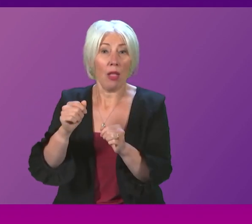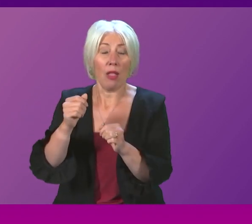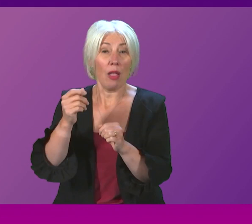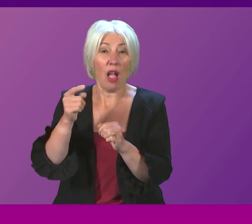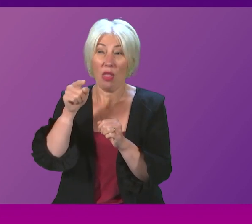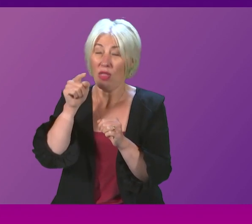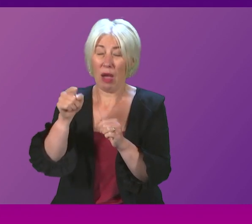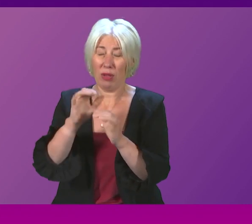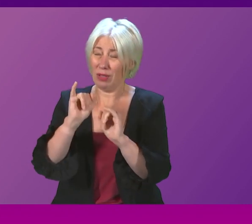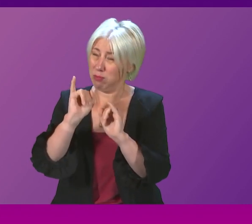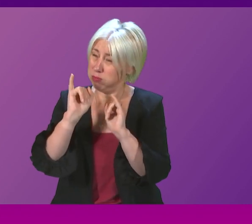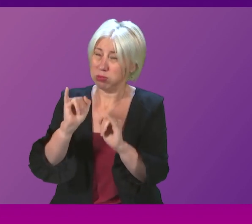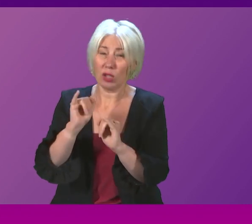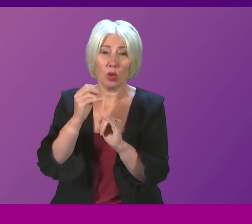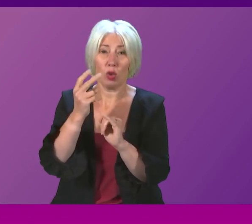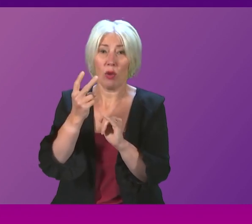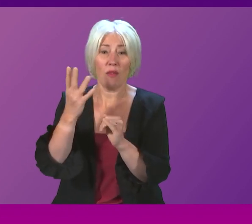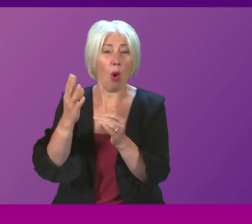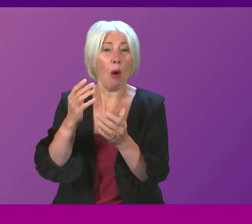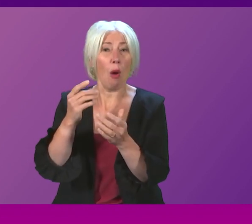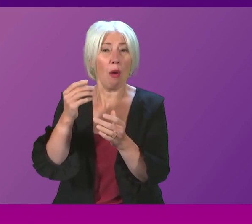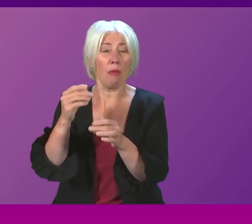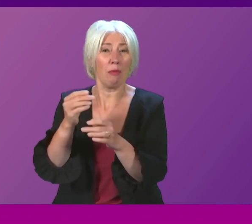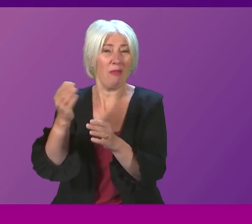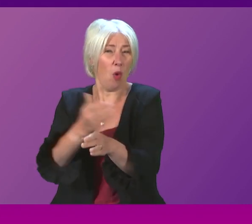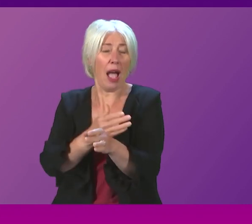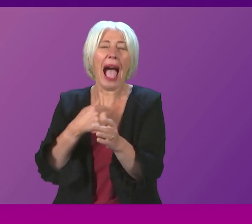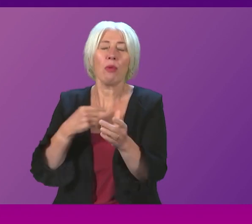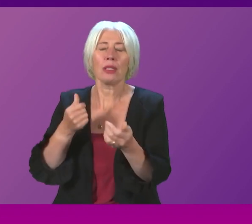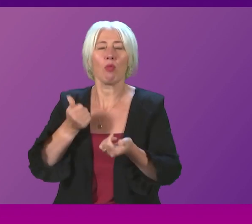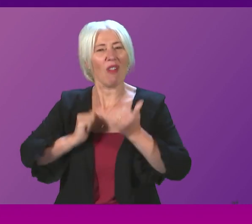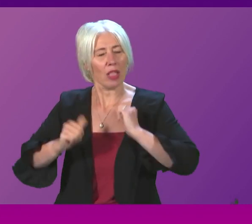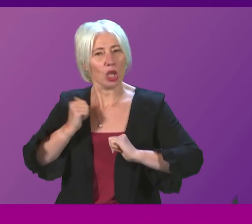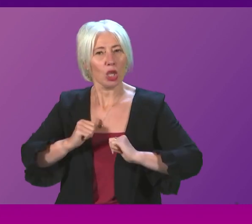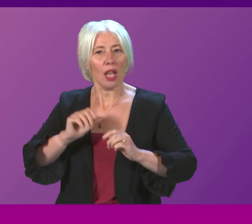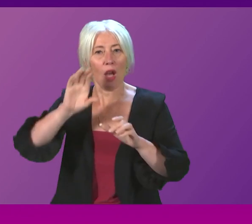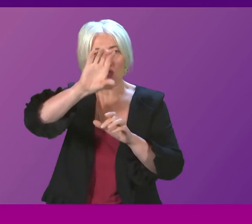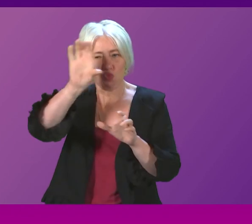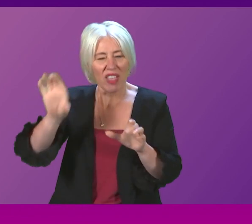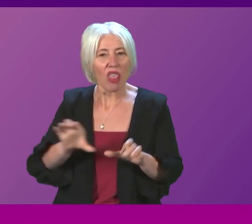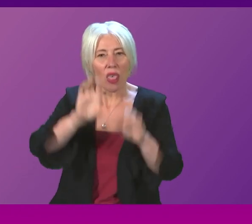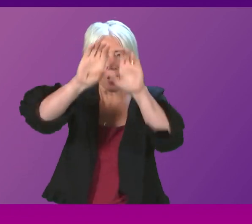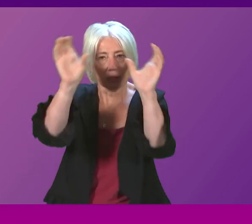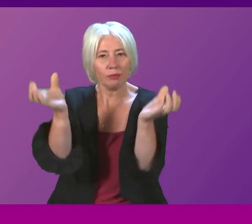despicable attack took place, I, among others, was privileged to lay a wreath at that war